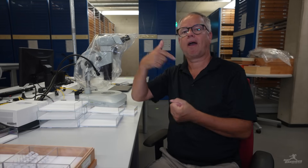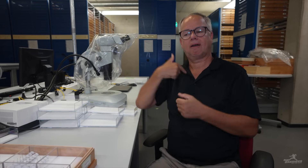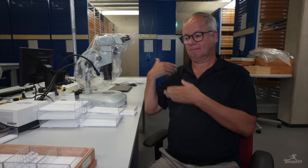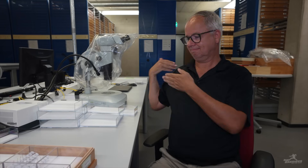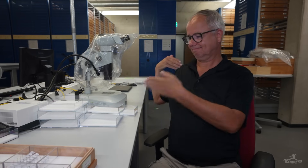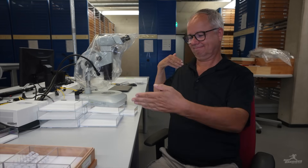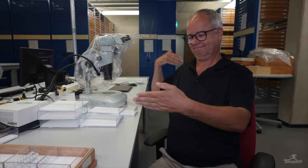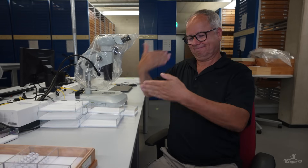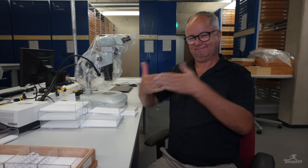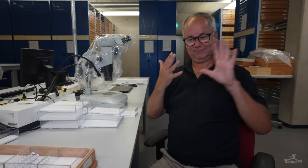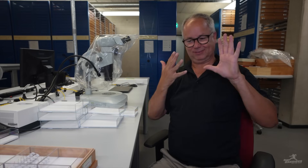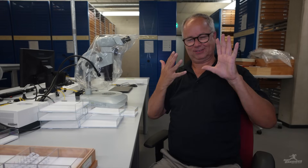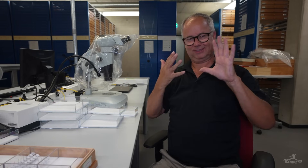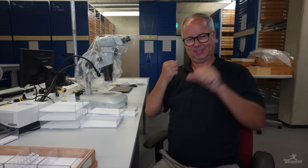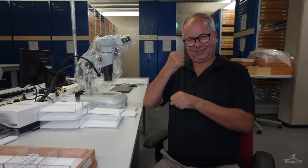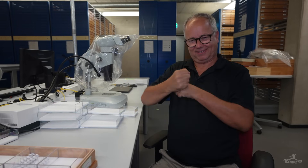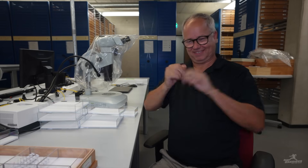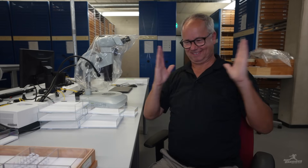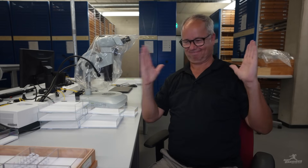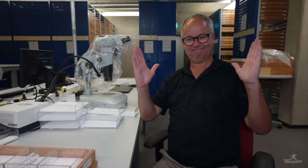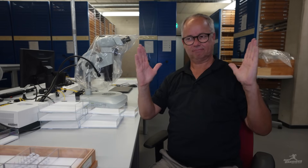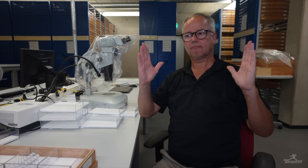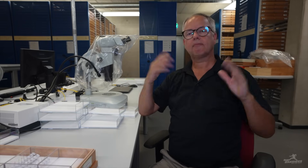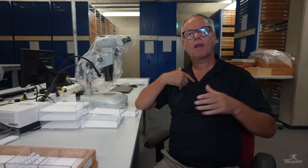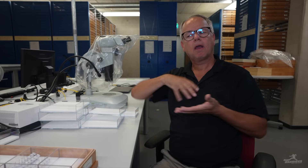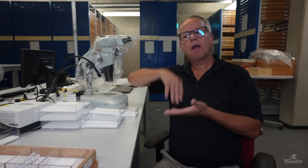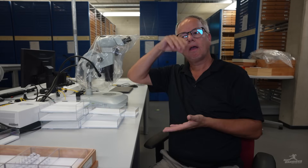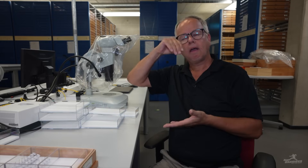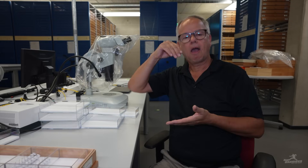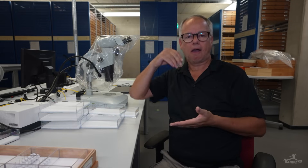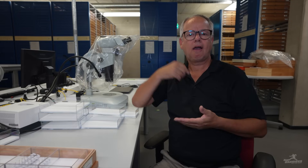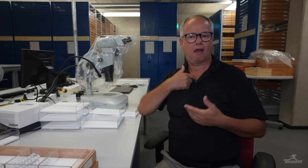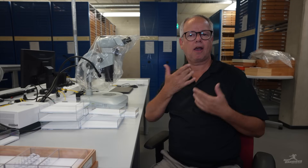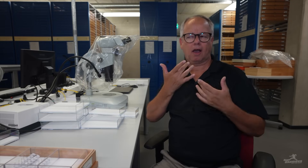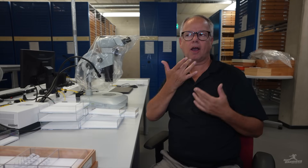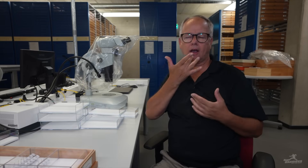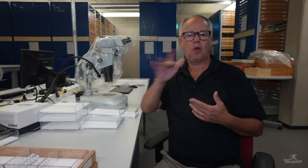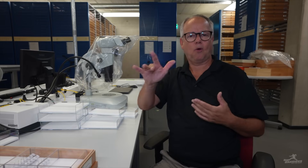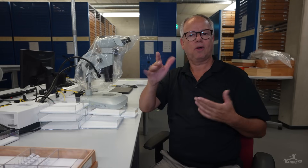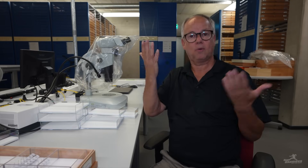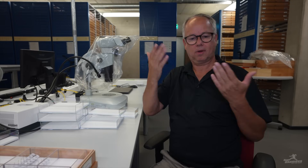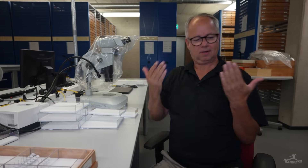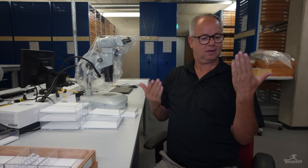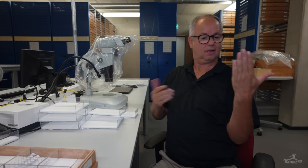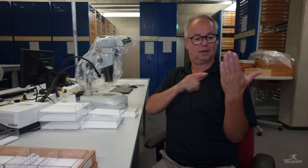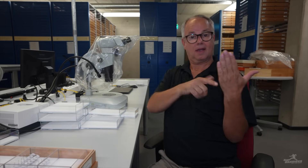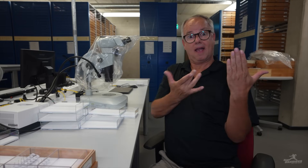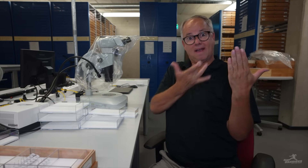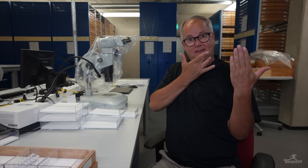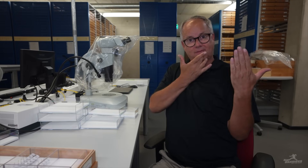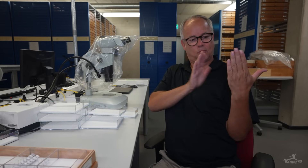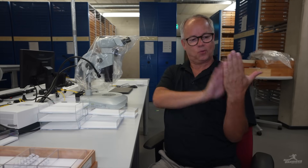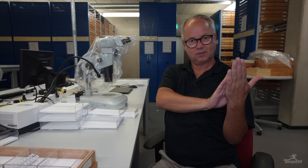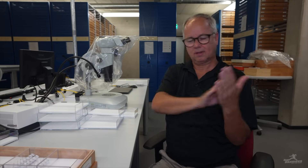It was a ten-year journey of learning and I feel lucky, and what I learned from my studies